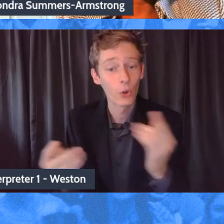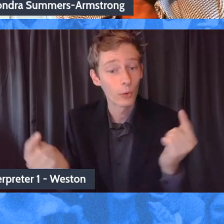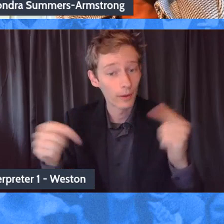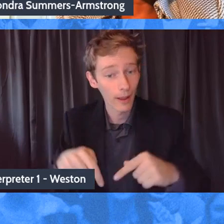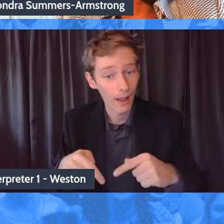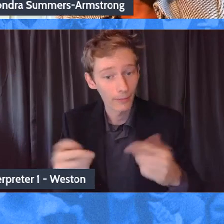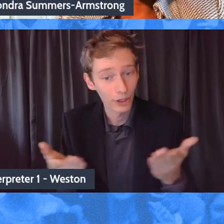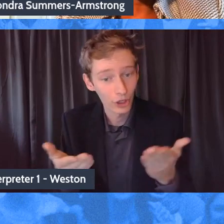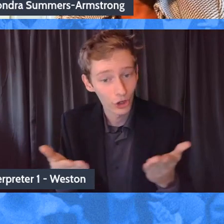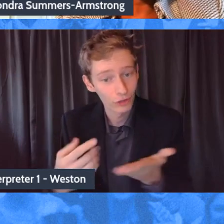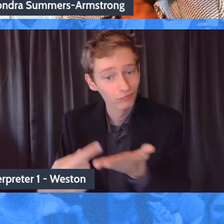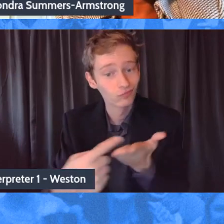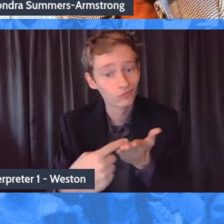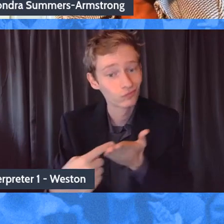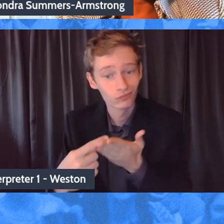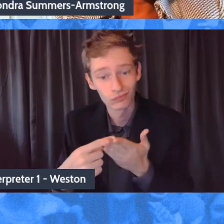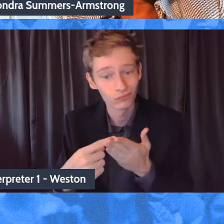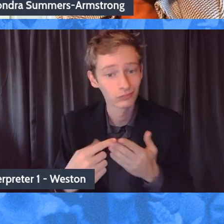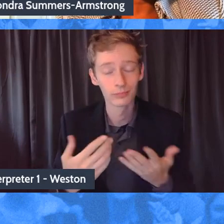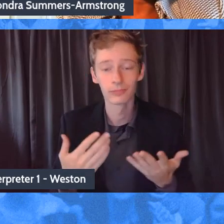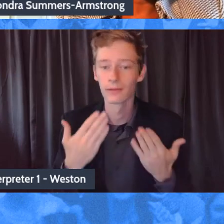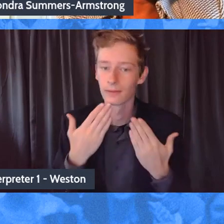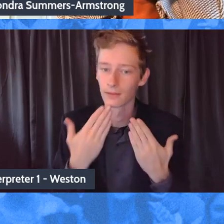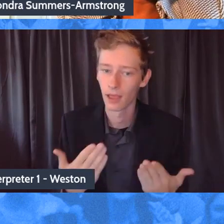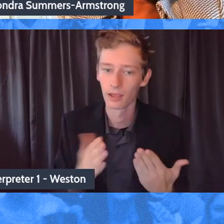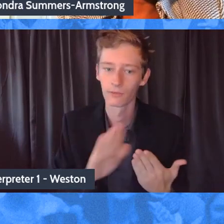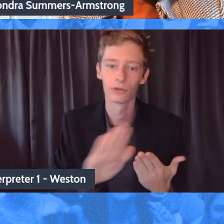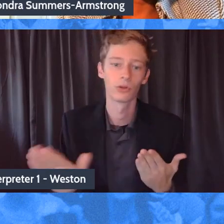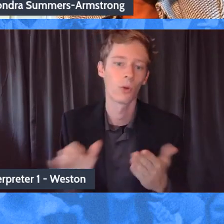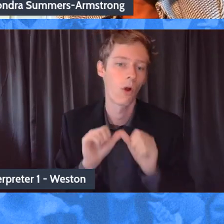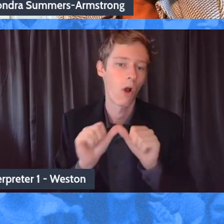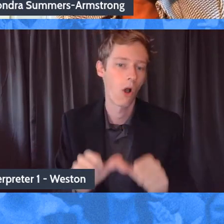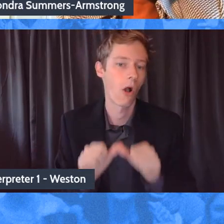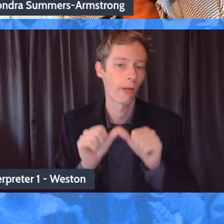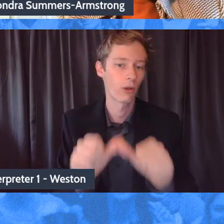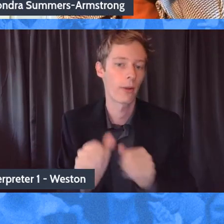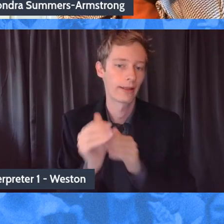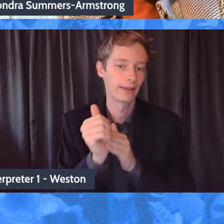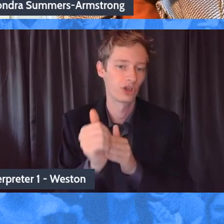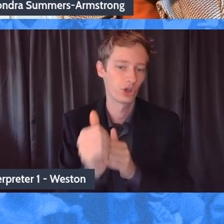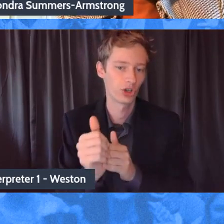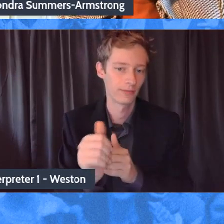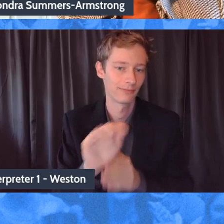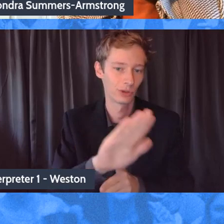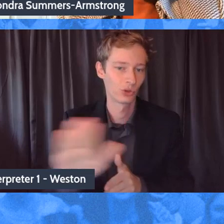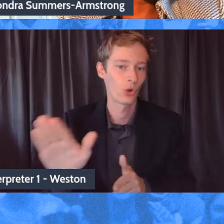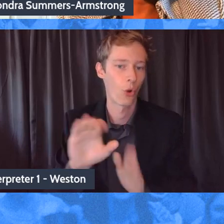conversation and of course, for your ongoing leadership in your States. We so appreciate that.